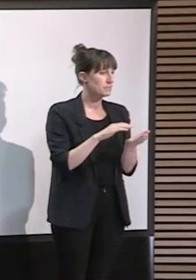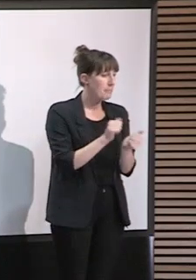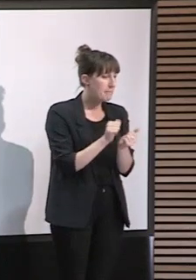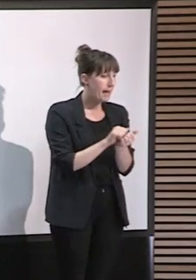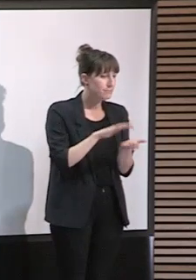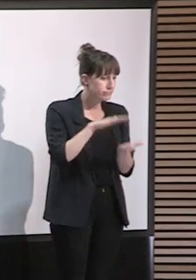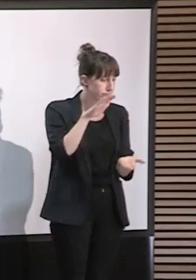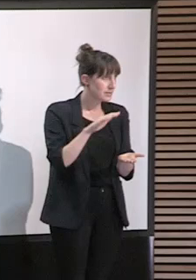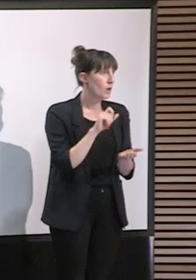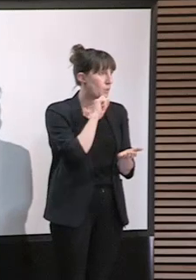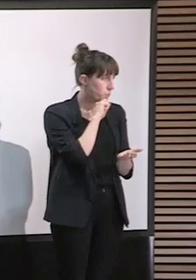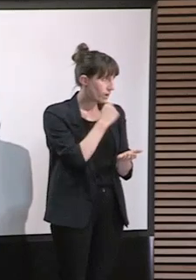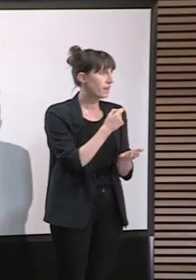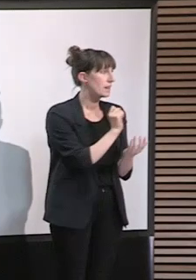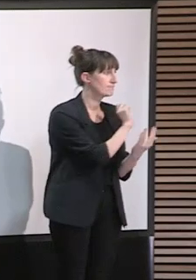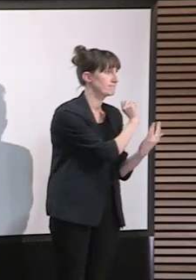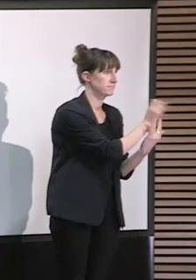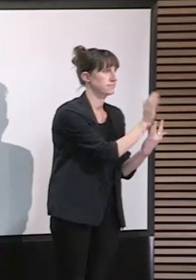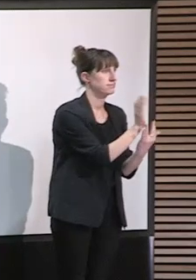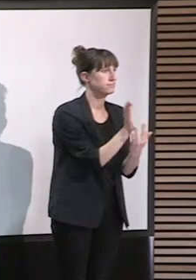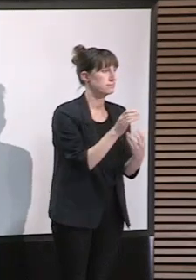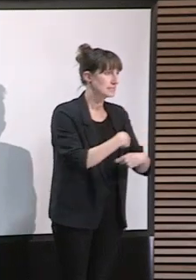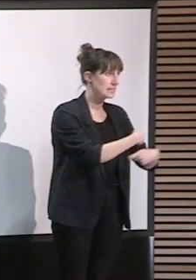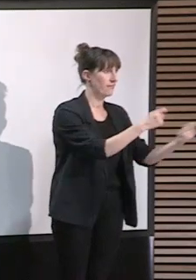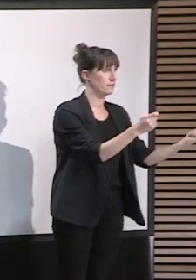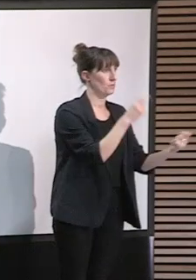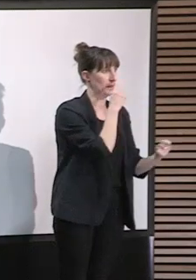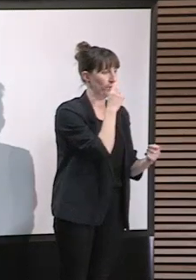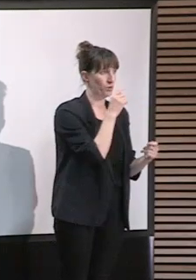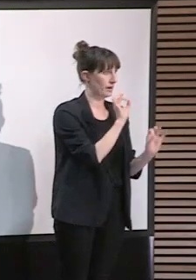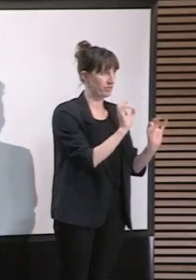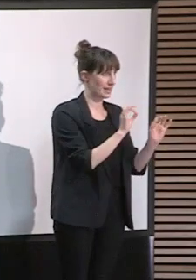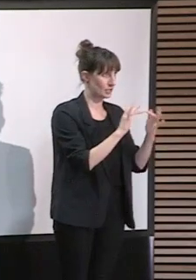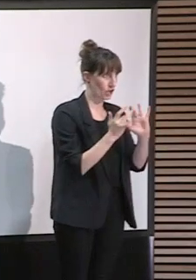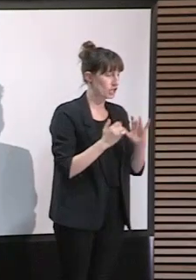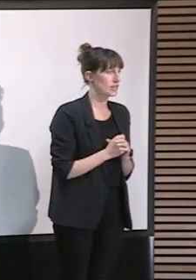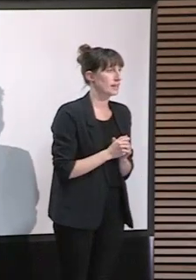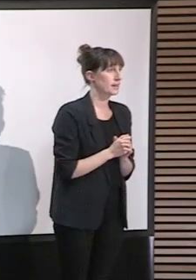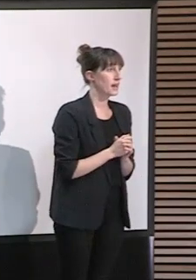materials ready to go and will be working with schools over the weekend and into early